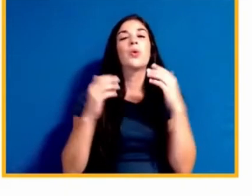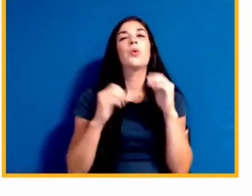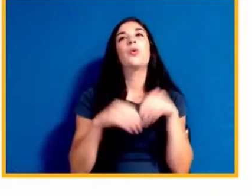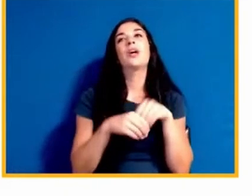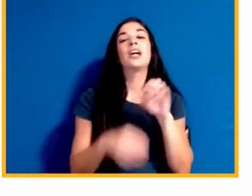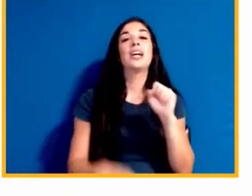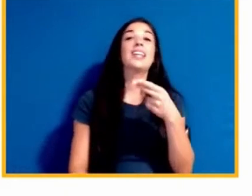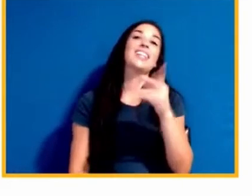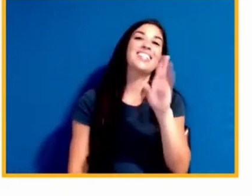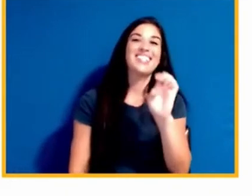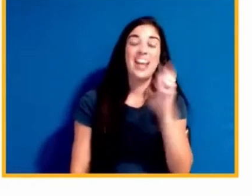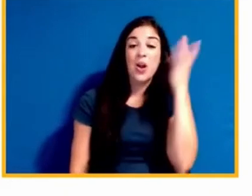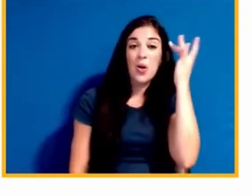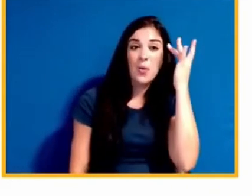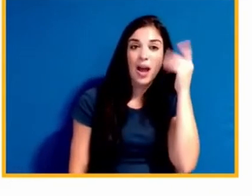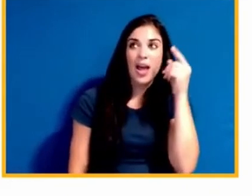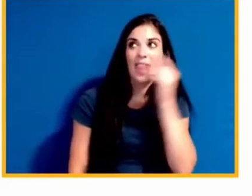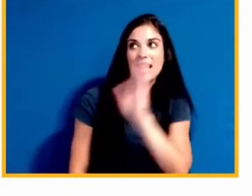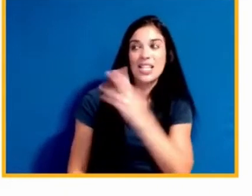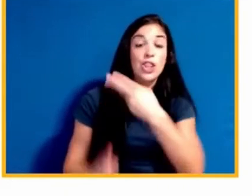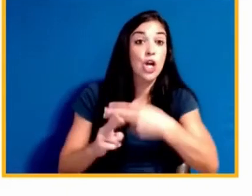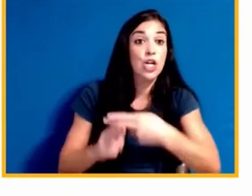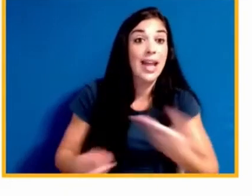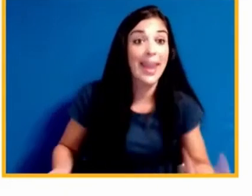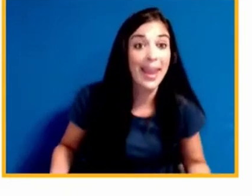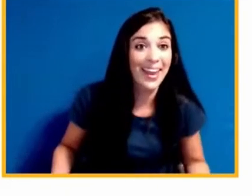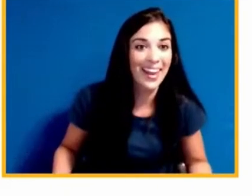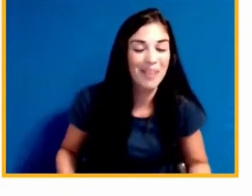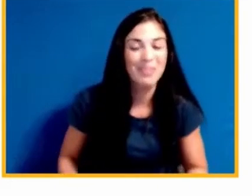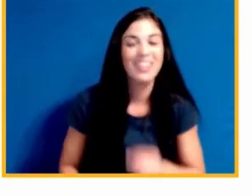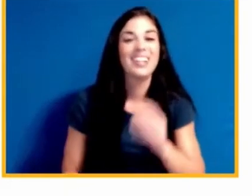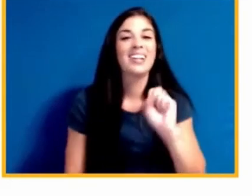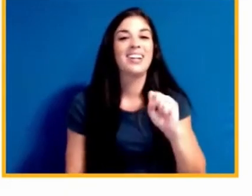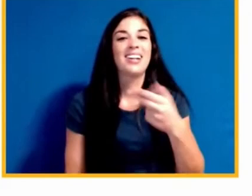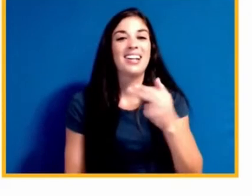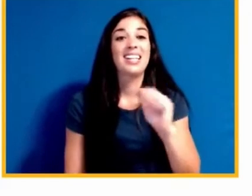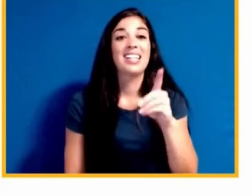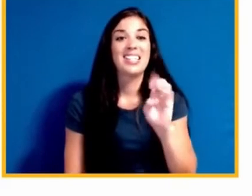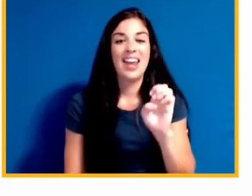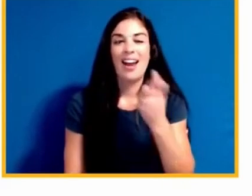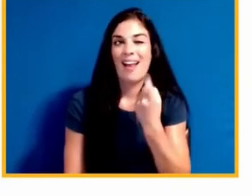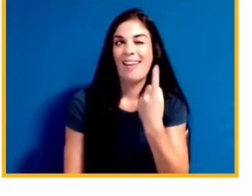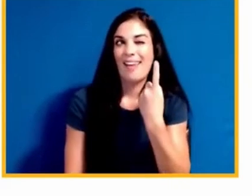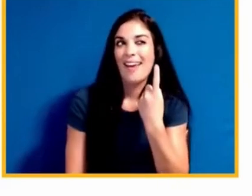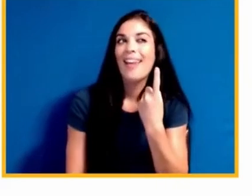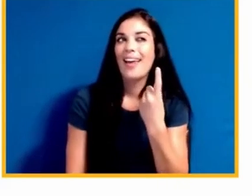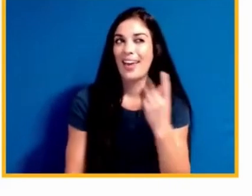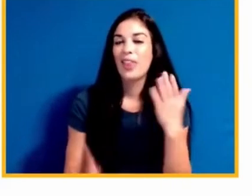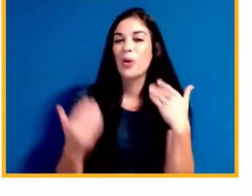because that's what their name is. Hah! Their name is Shayde, get it? They're nice and cool because...